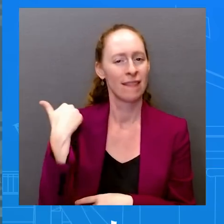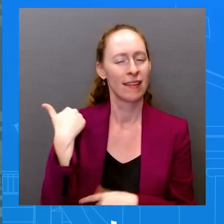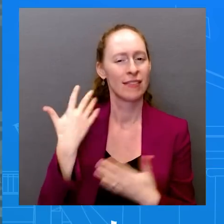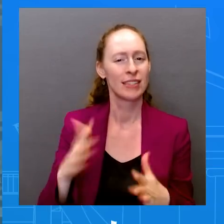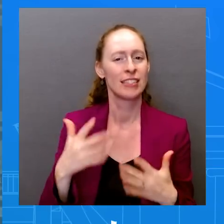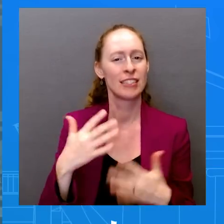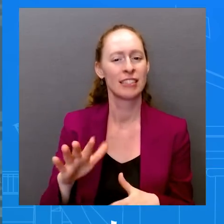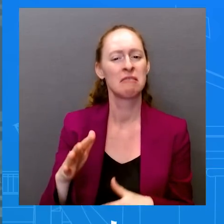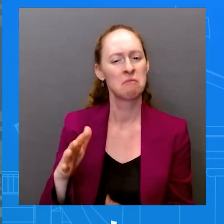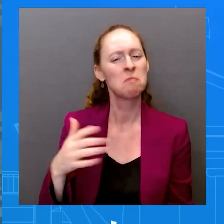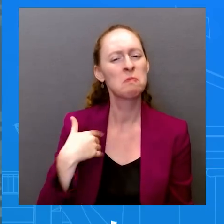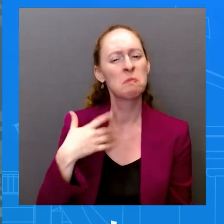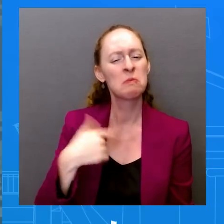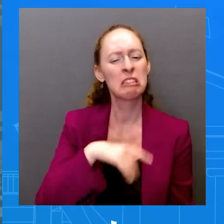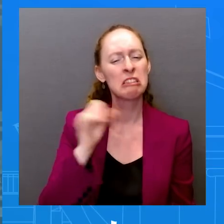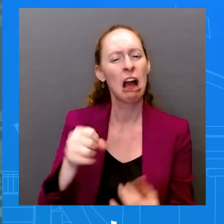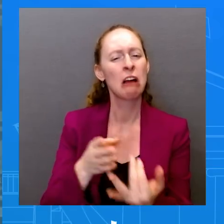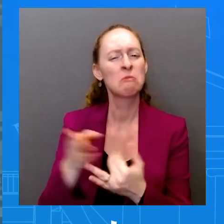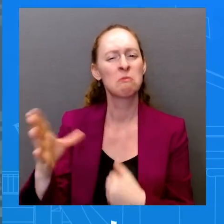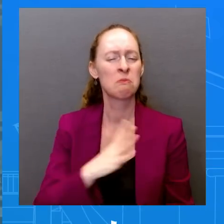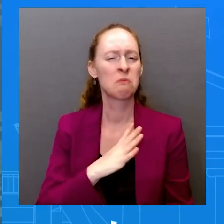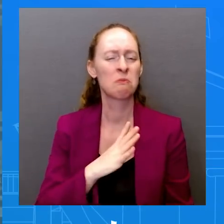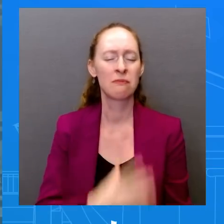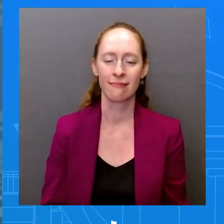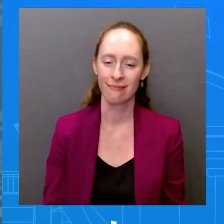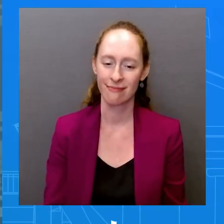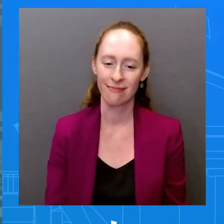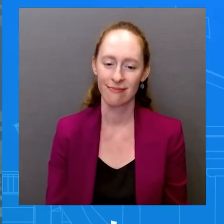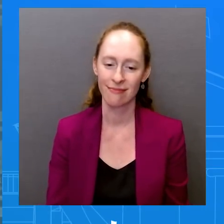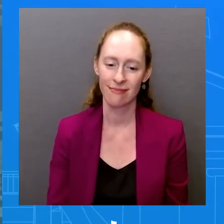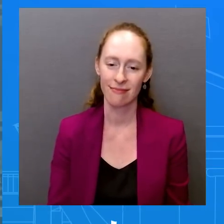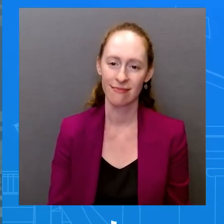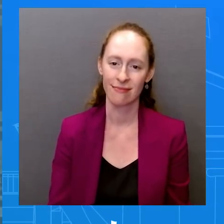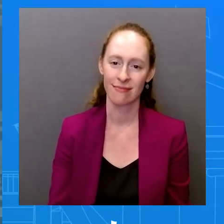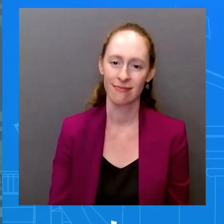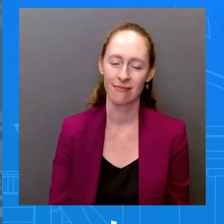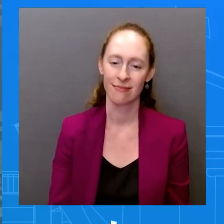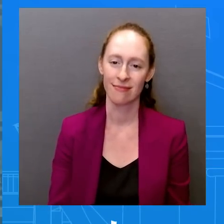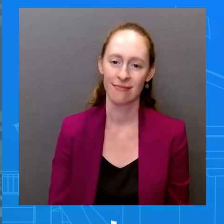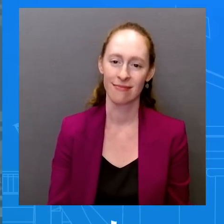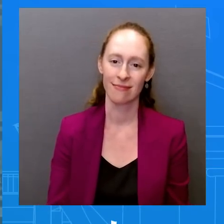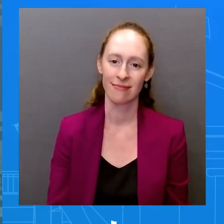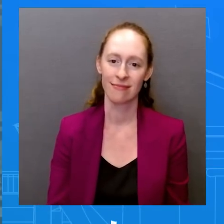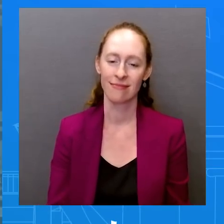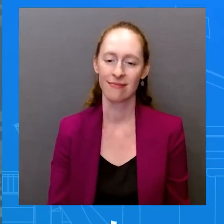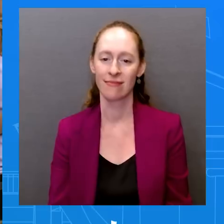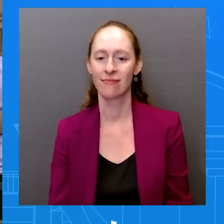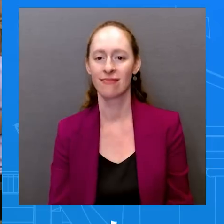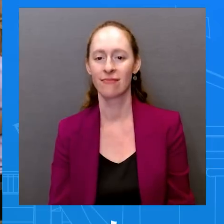The Press: Thank you. You've been referring to this new shot as the "updated COVID-19 vaccine." Can you explain a little bit more the decision